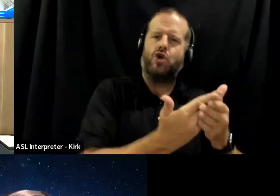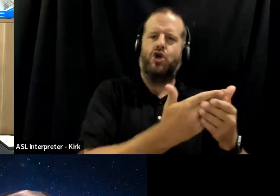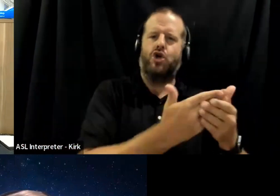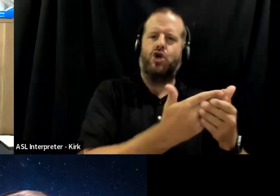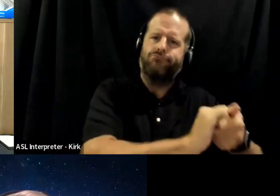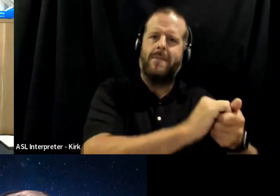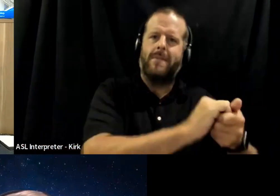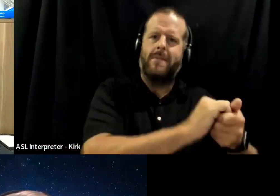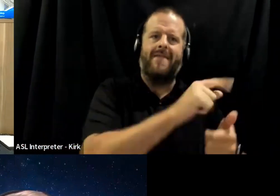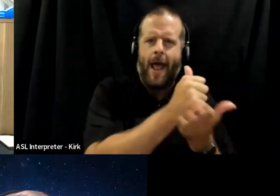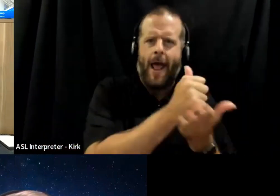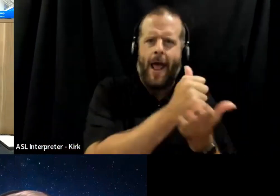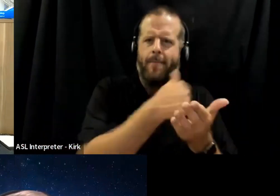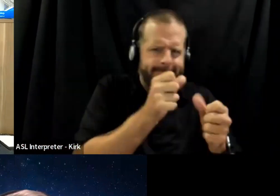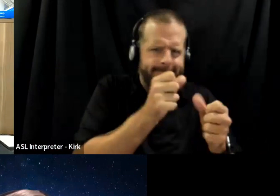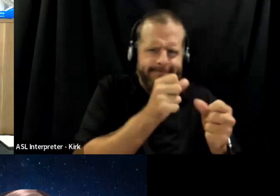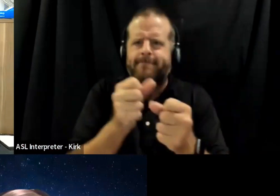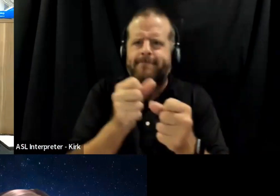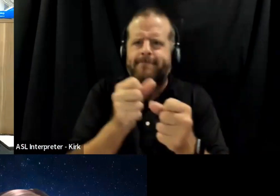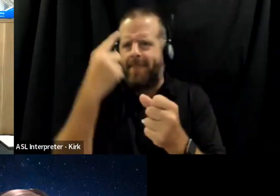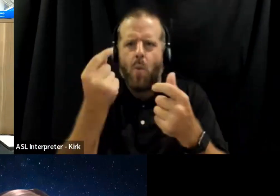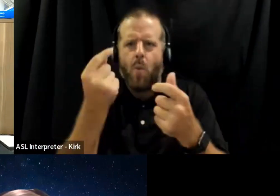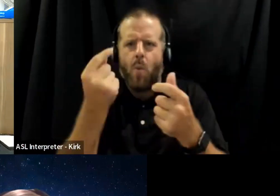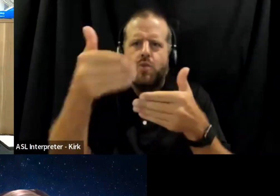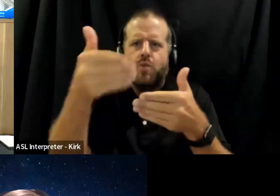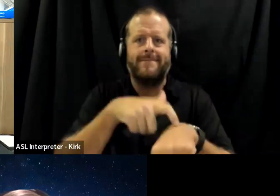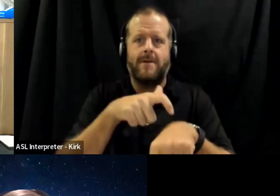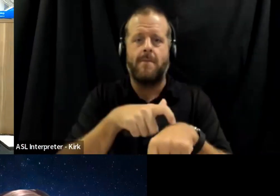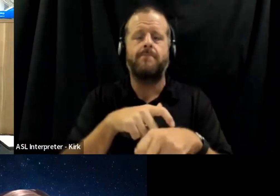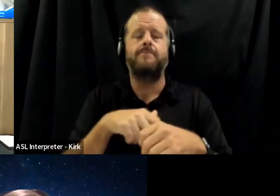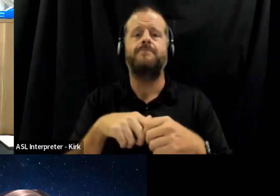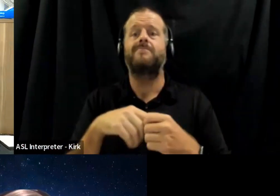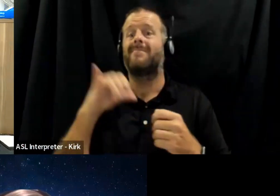when I'm not sure how to respond to something or when I just need to vent so that I don't say the